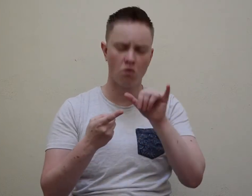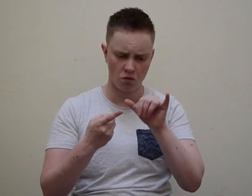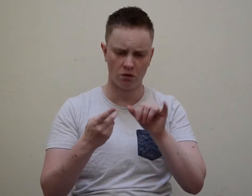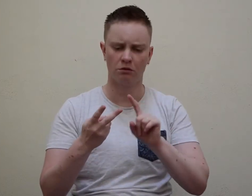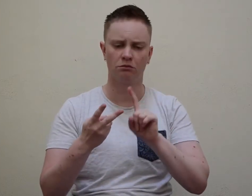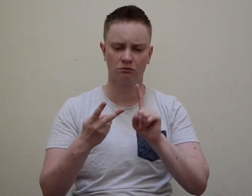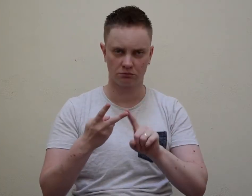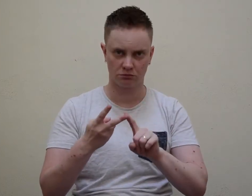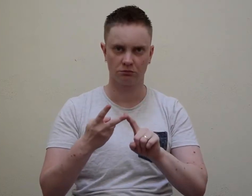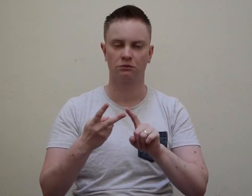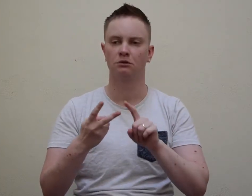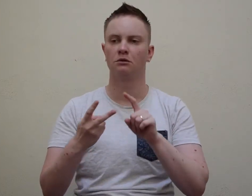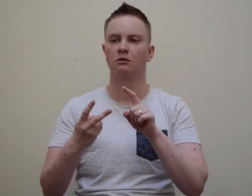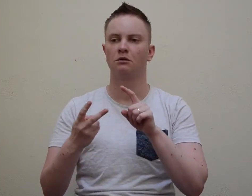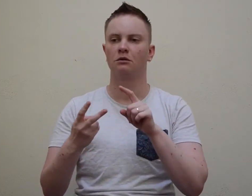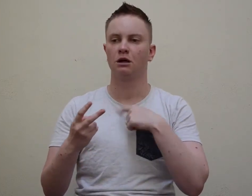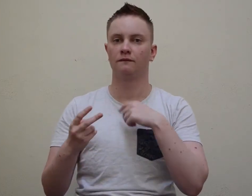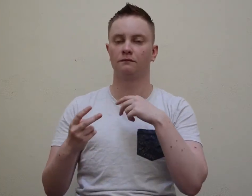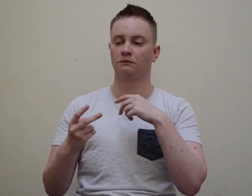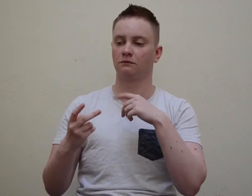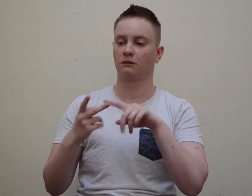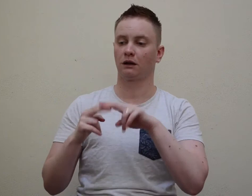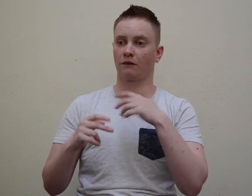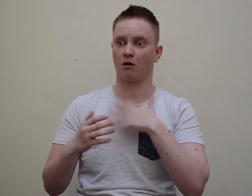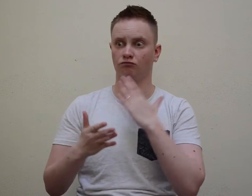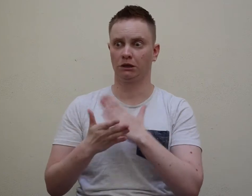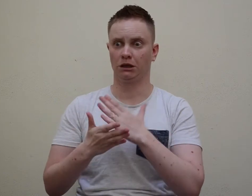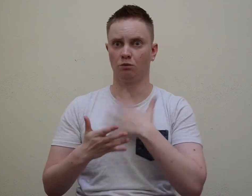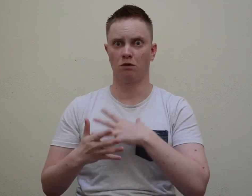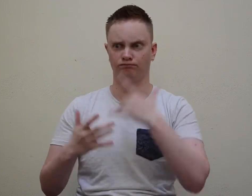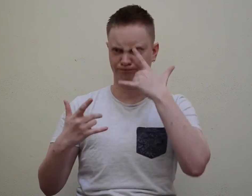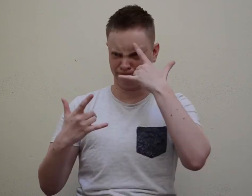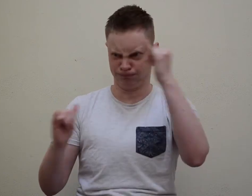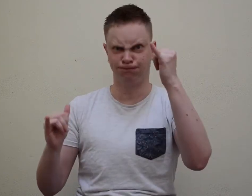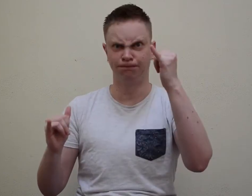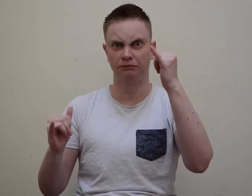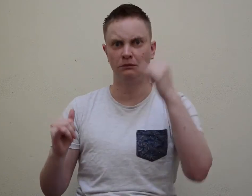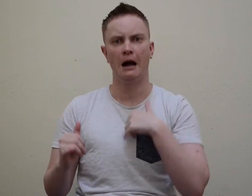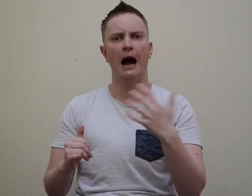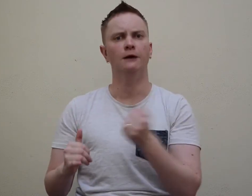Or the second choice was if I really wanted to just lose it,